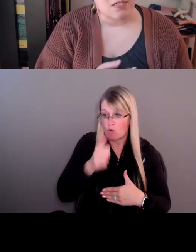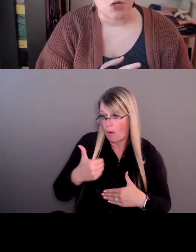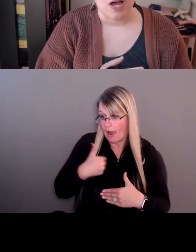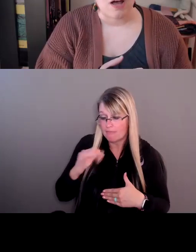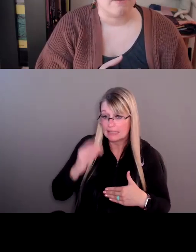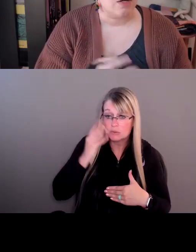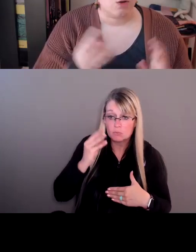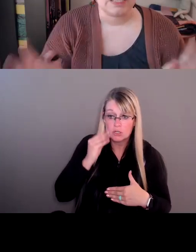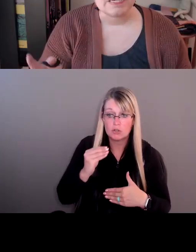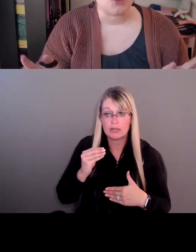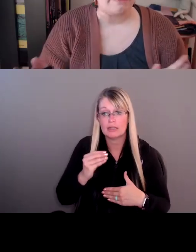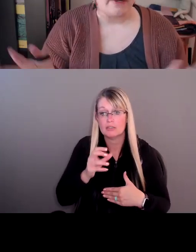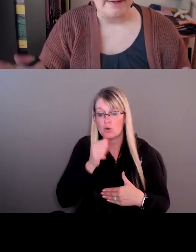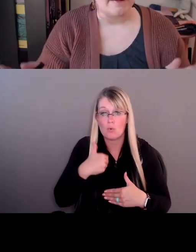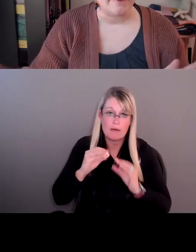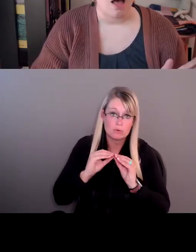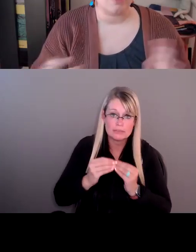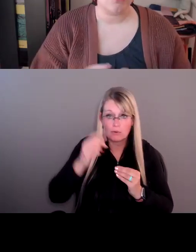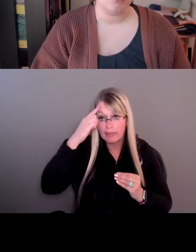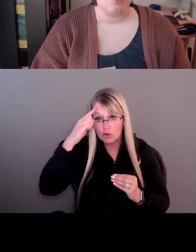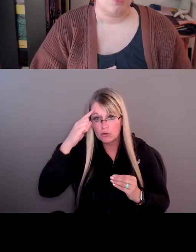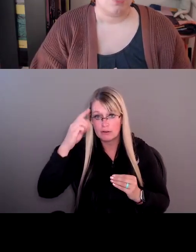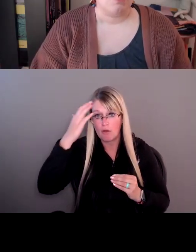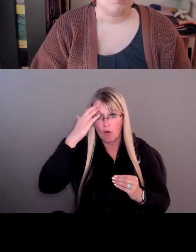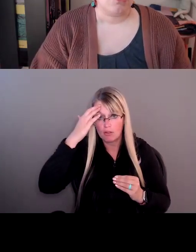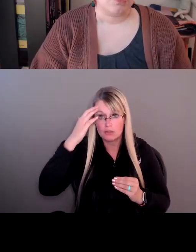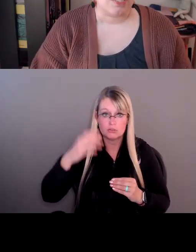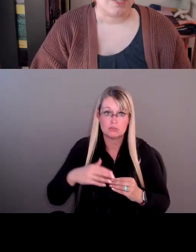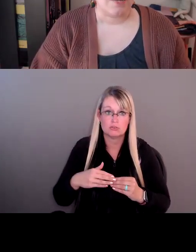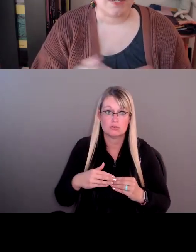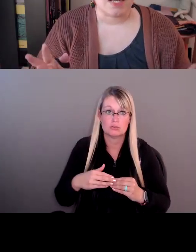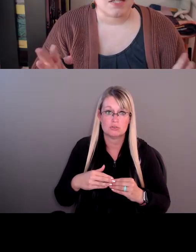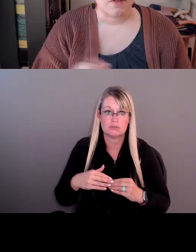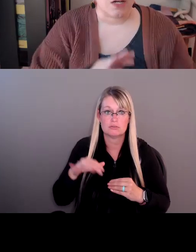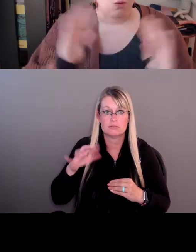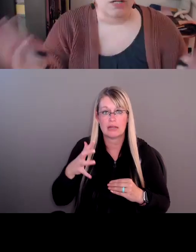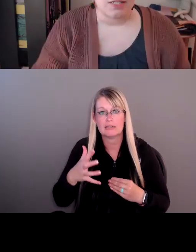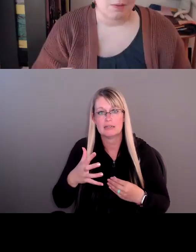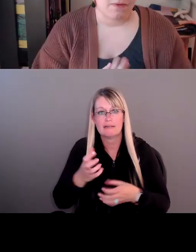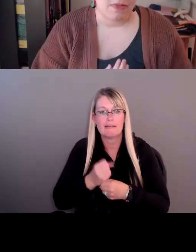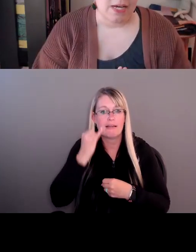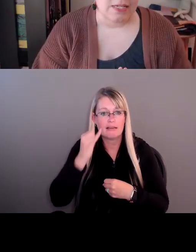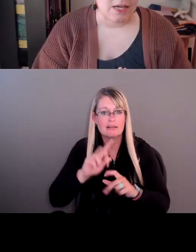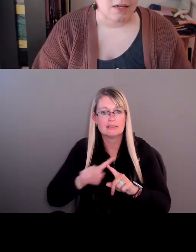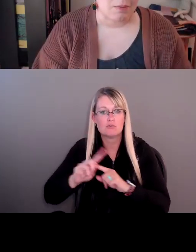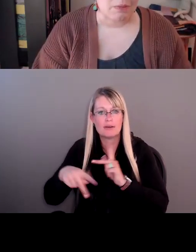or organizational theory knowledge to get a sense of what are the types of things that it might be